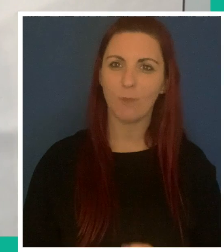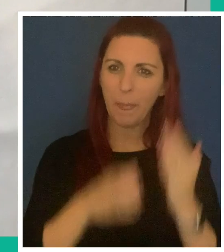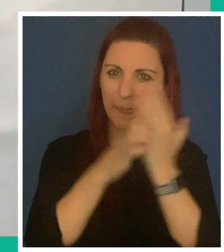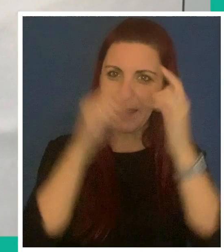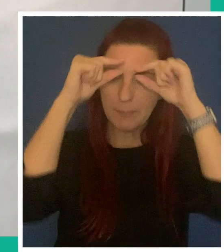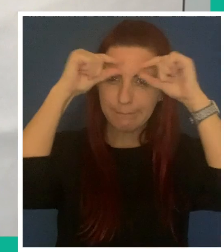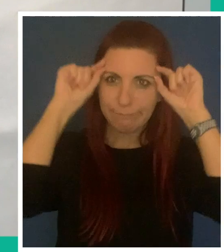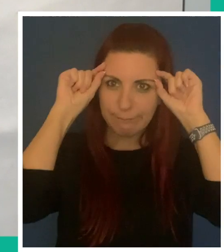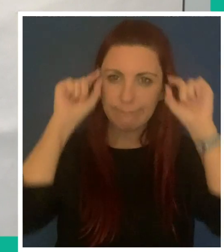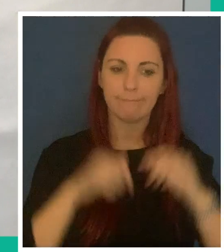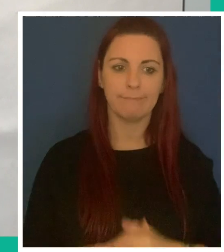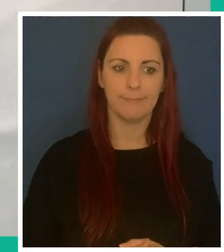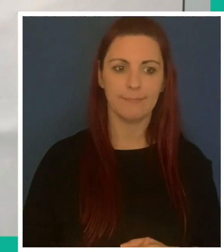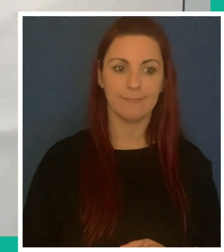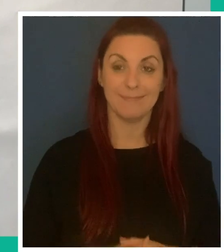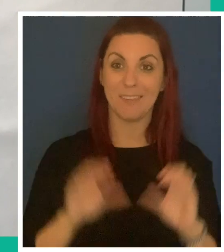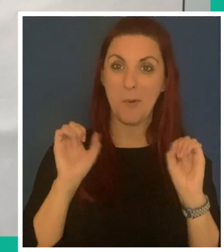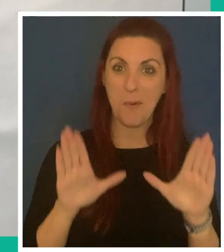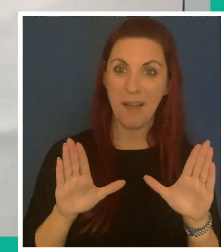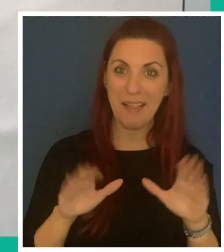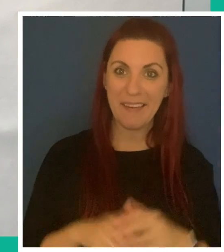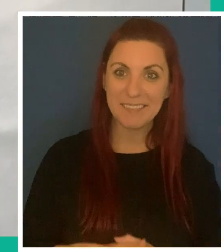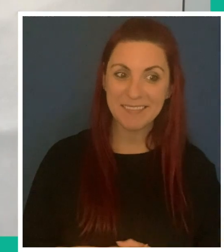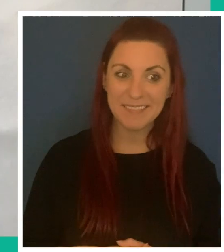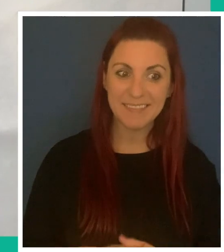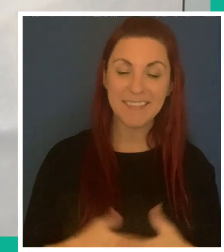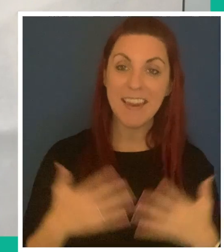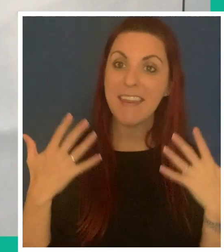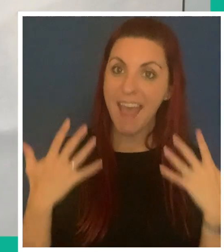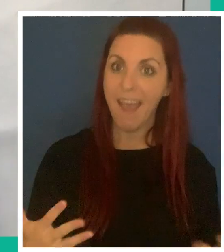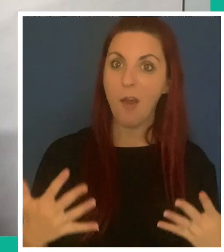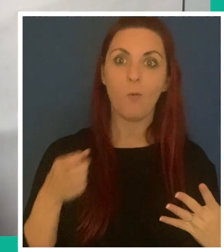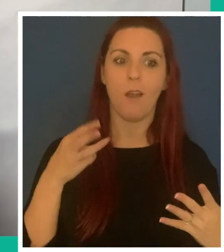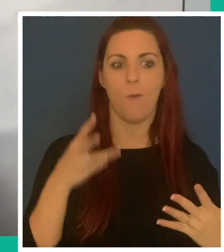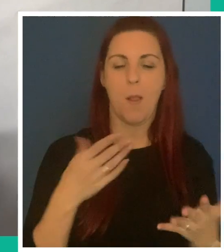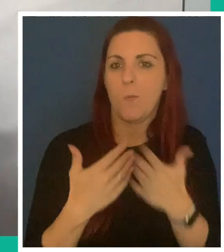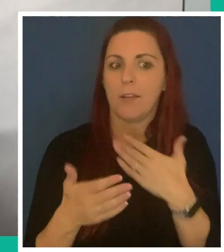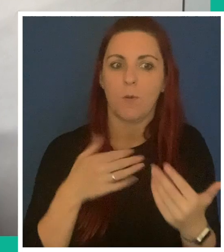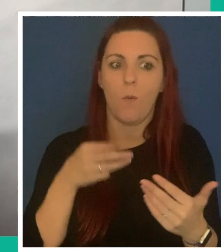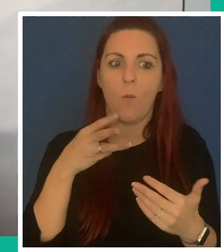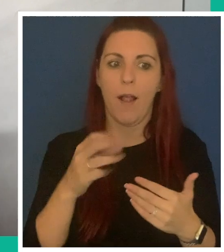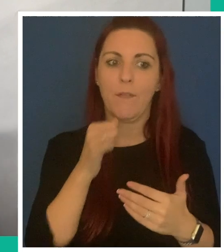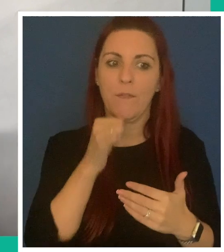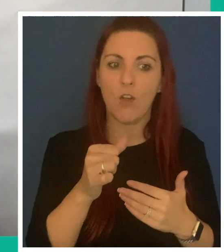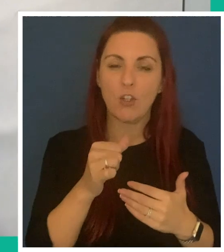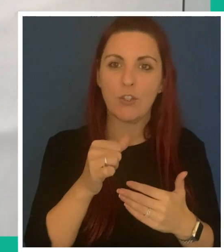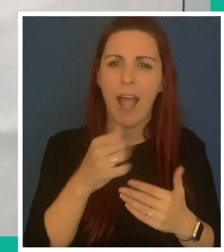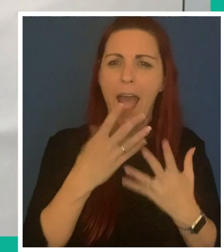Cool, excellent, so next thing we're going to do is we're going to do the fur on the top of her head.